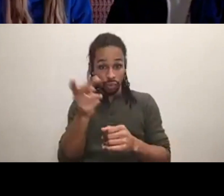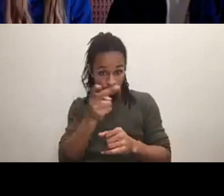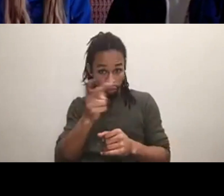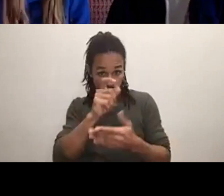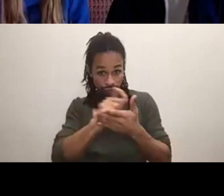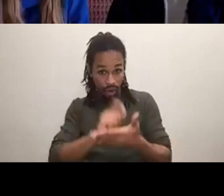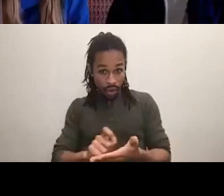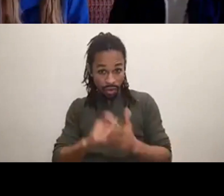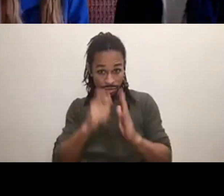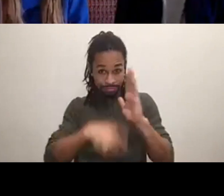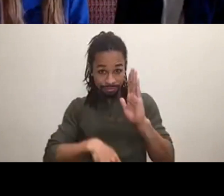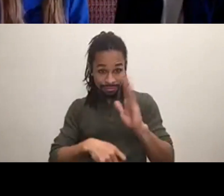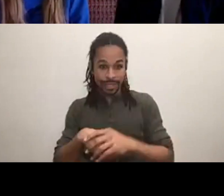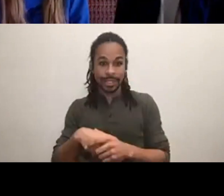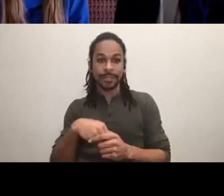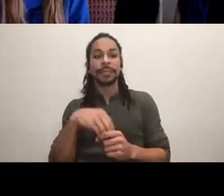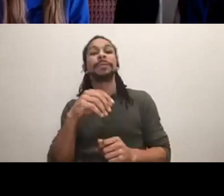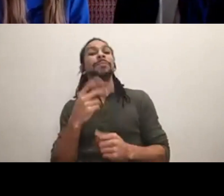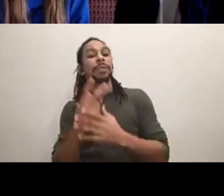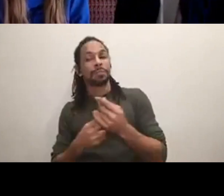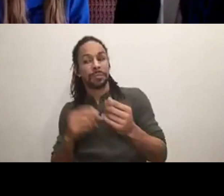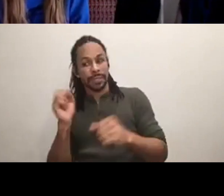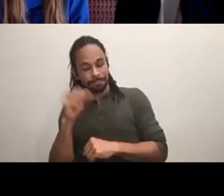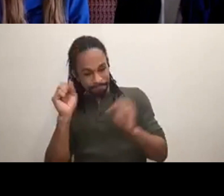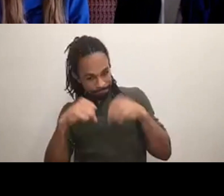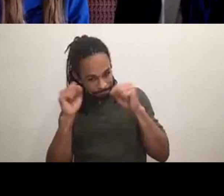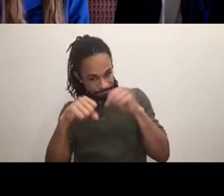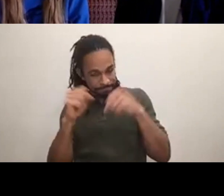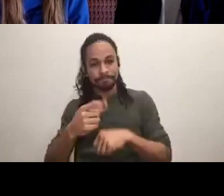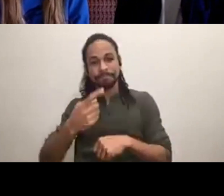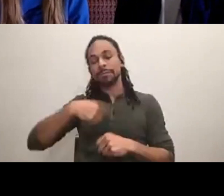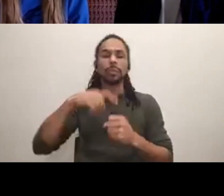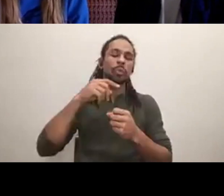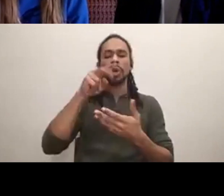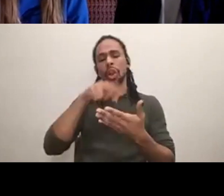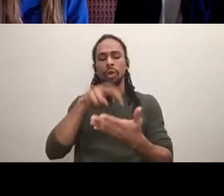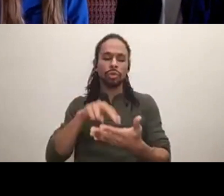this one that Yo‑Yo Lin submitted. “Full moon on mid-autumn festival night on Yidan’s